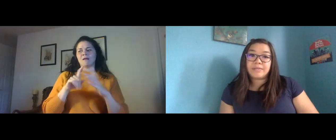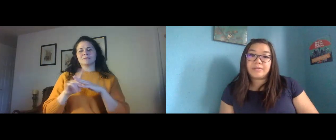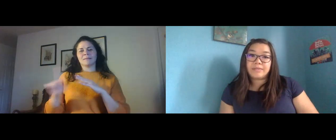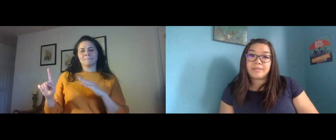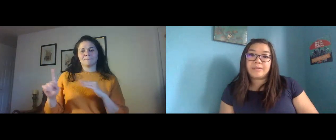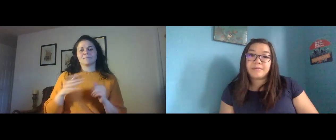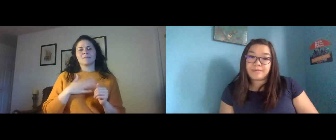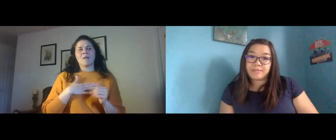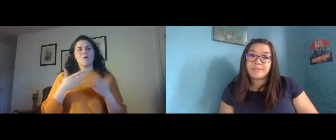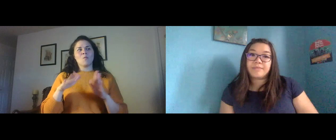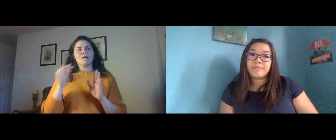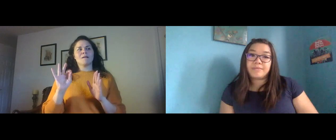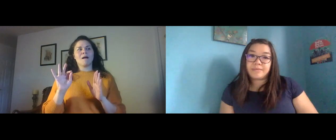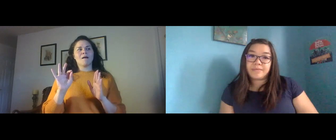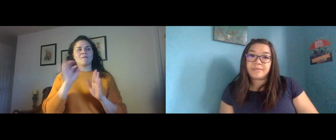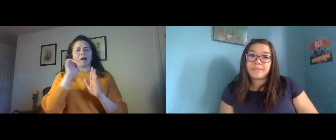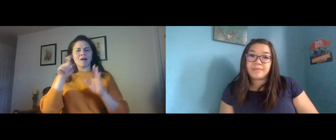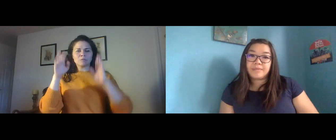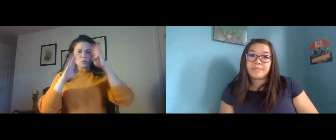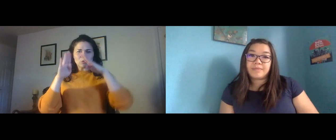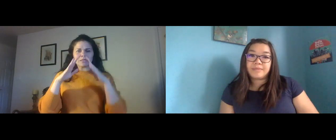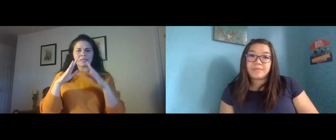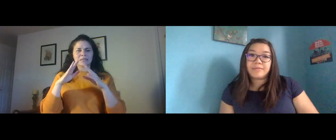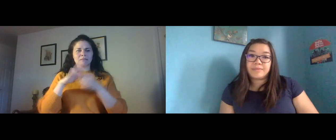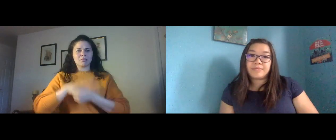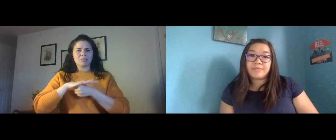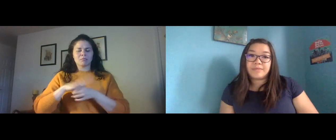my way of not having to worry or stress so much,